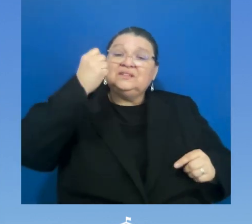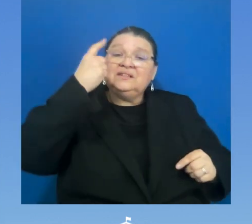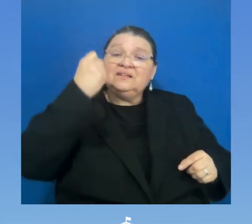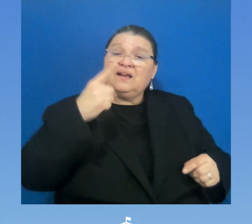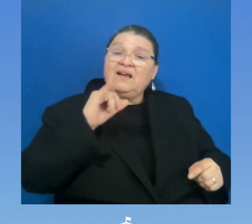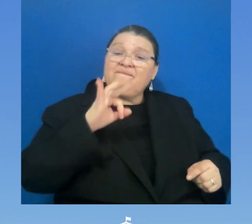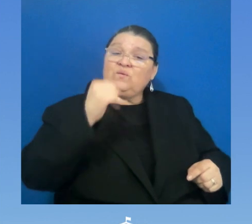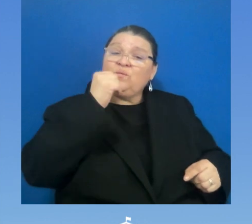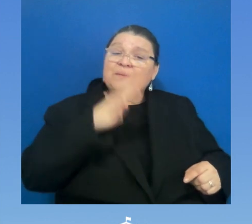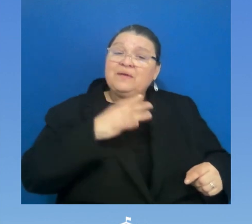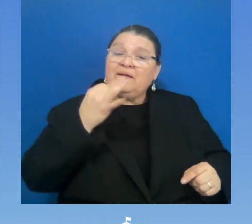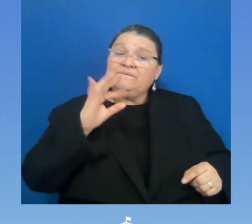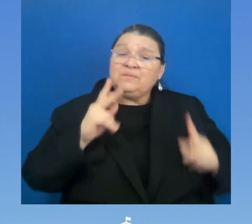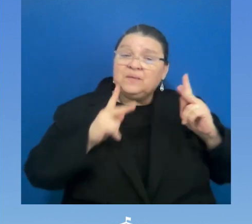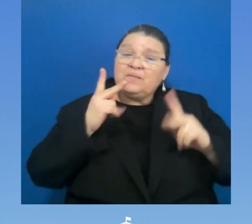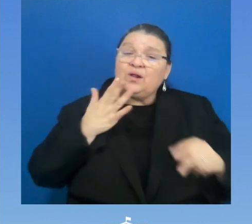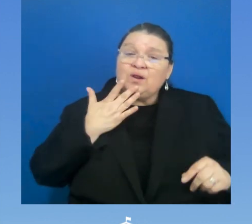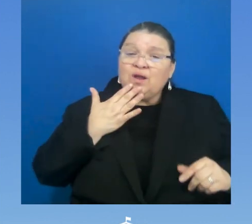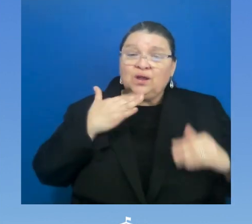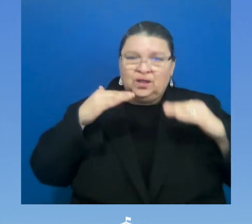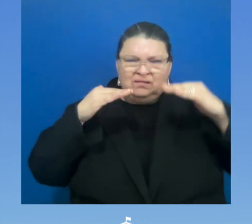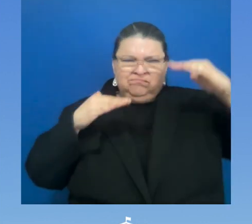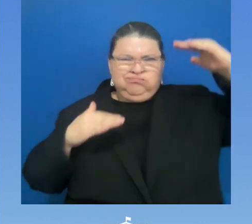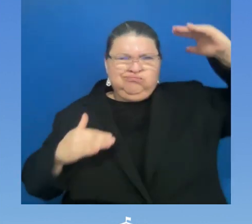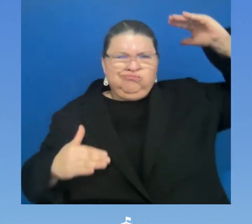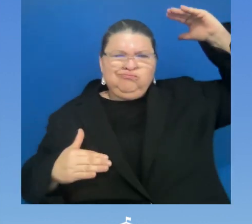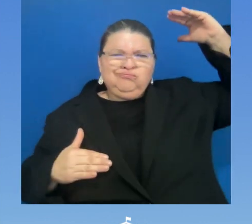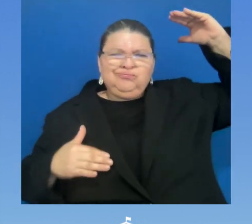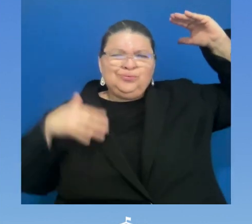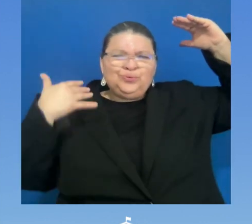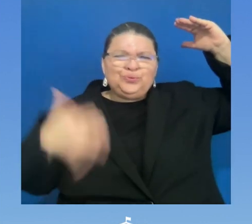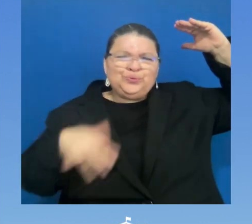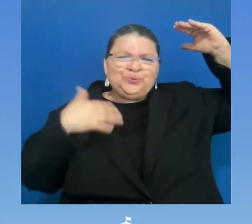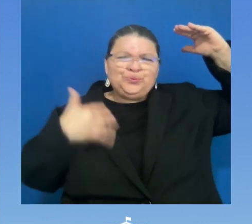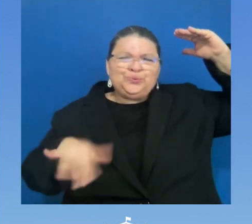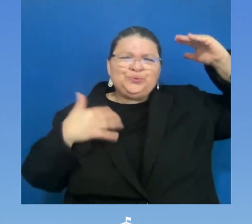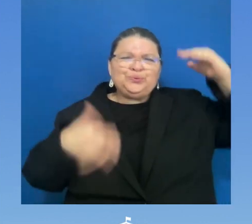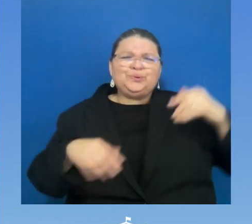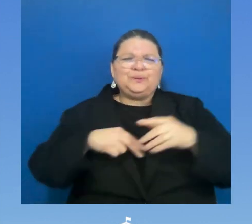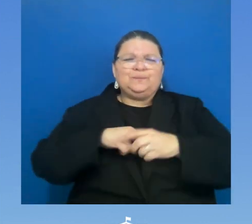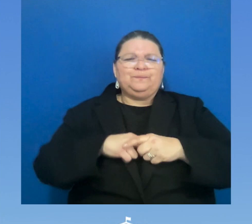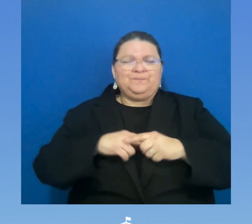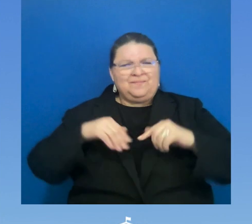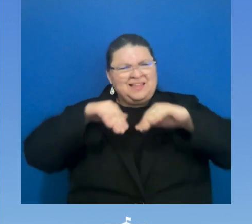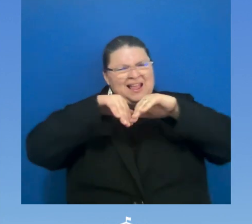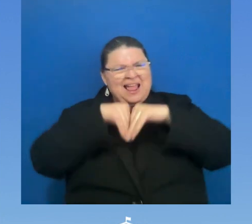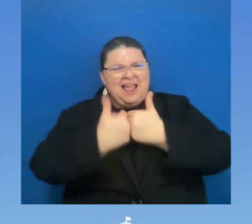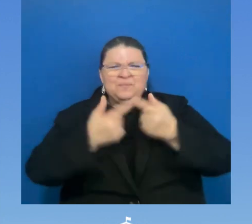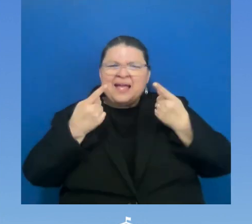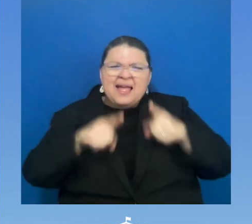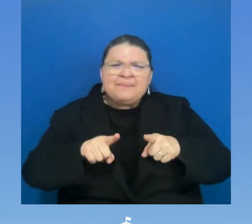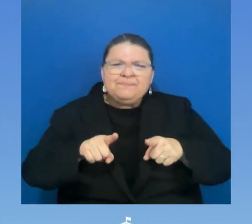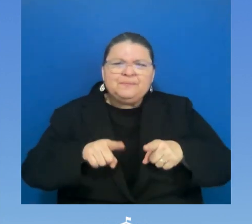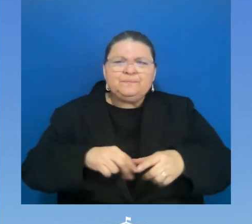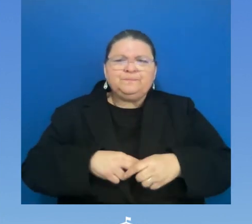Why does this happen? Well, much of it is structural. As people progress in their careers,